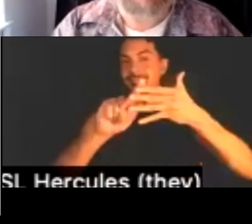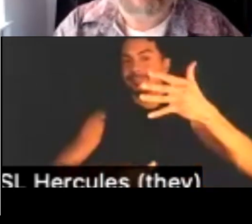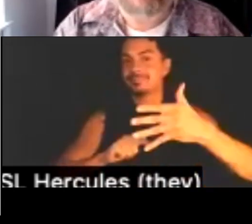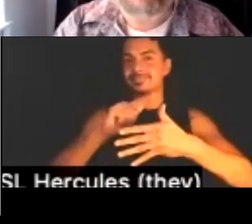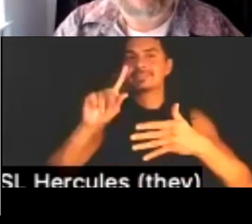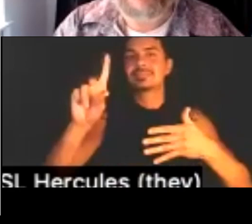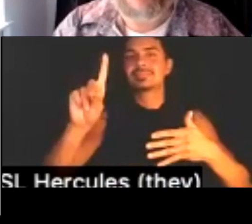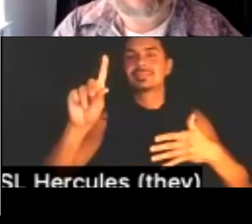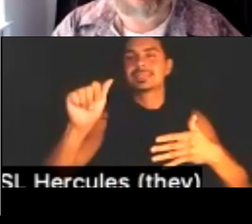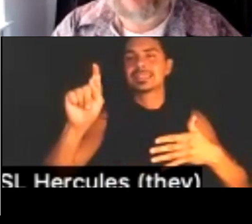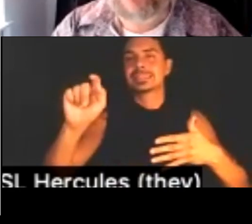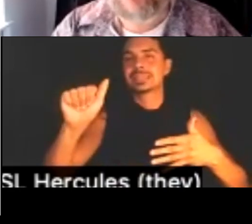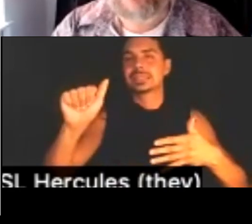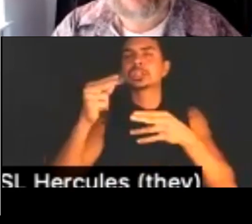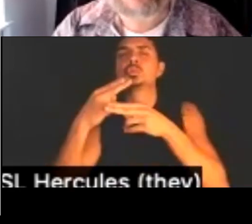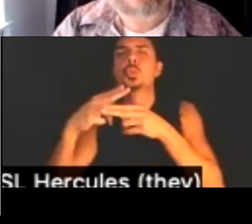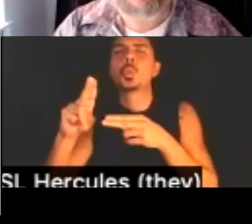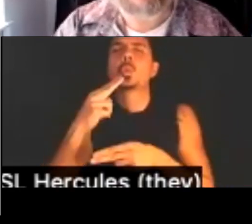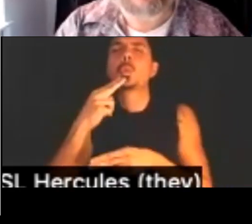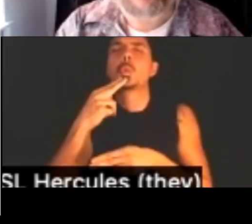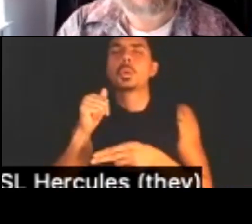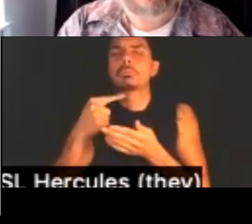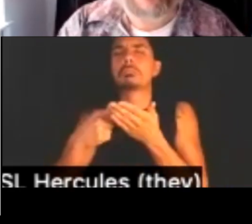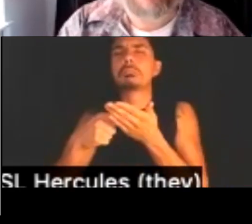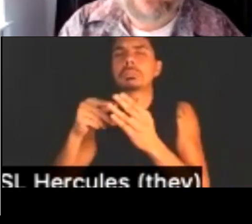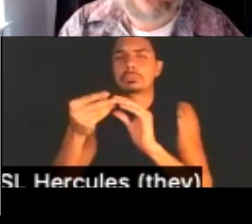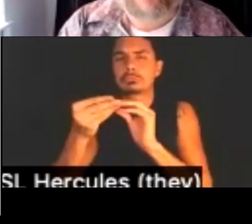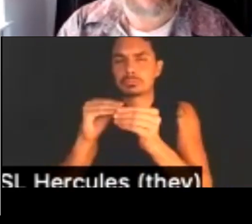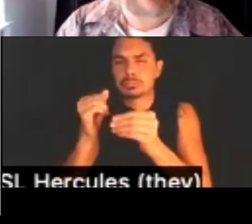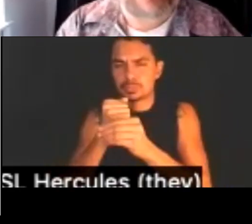We will look at some barriers to trans and nonbinary folks